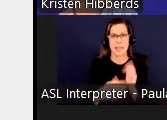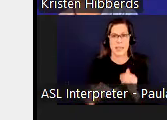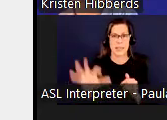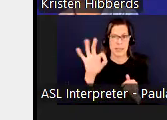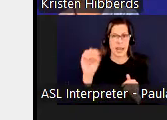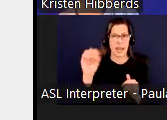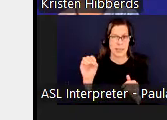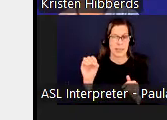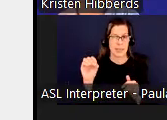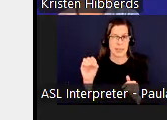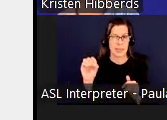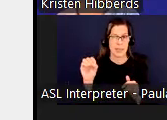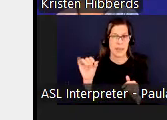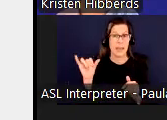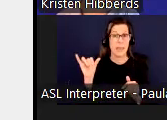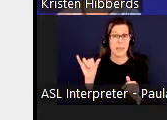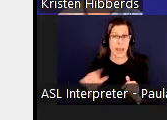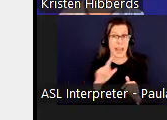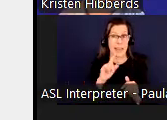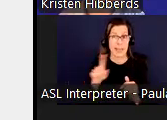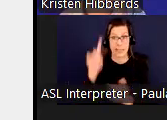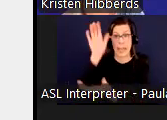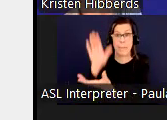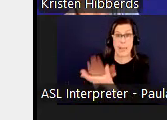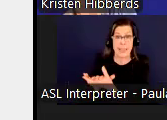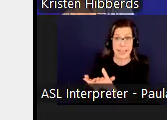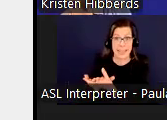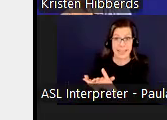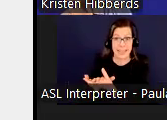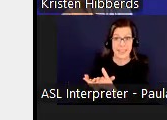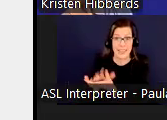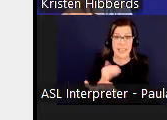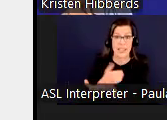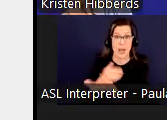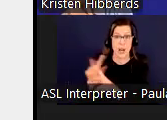which is I believe our assessment section.